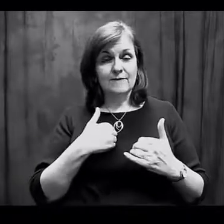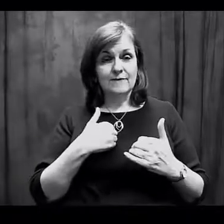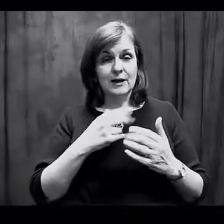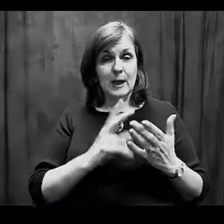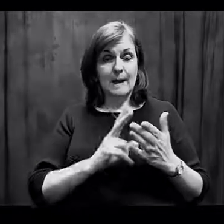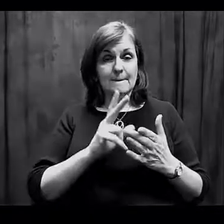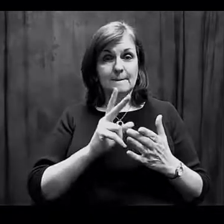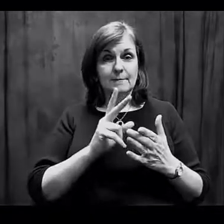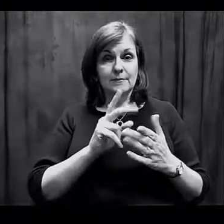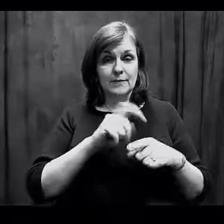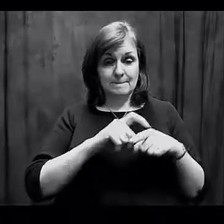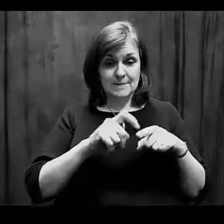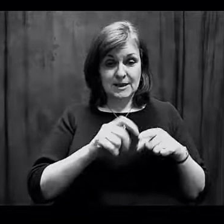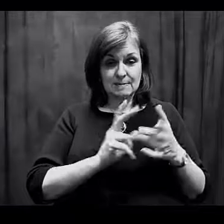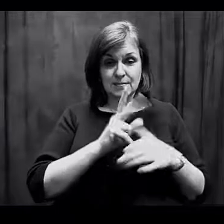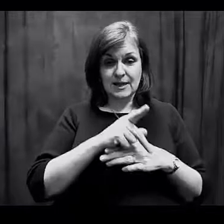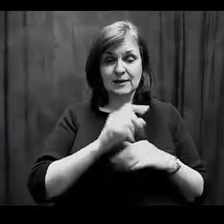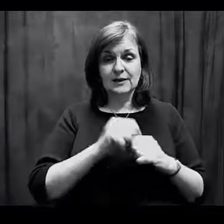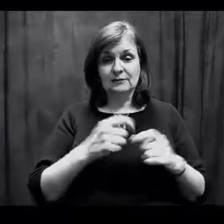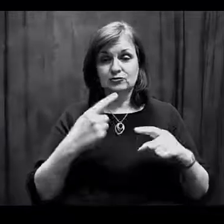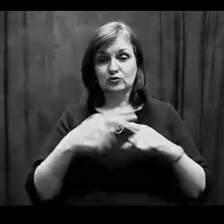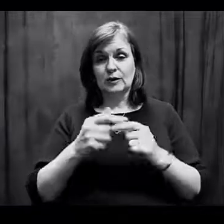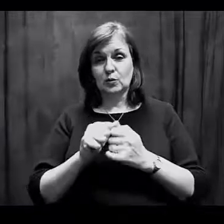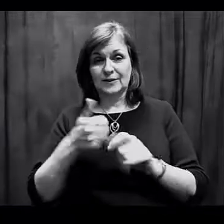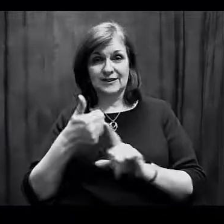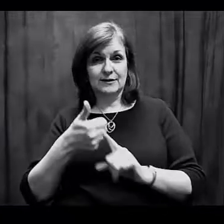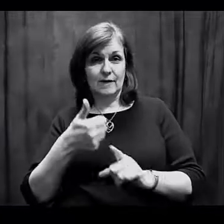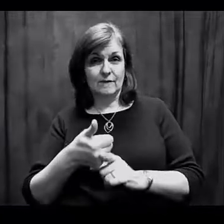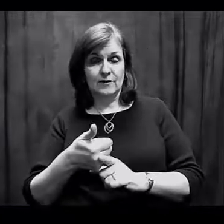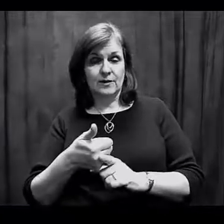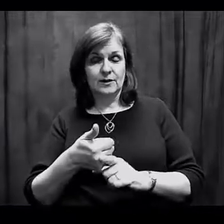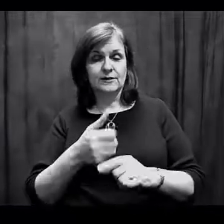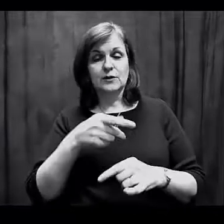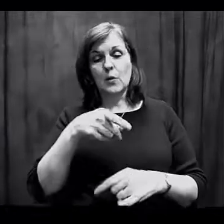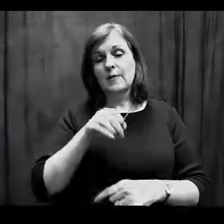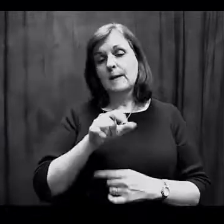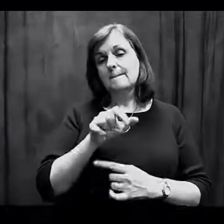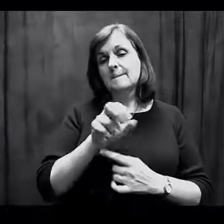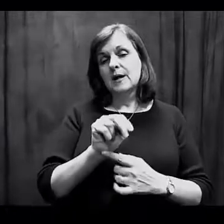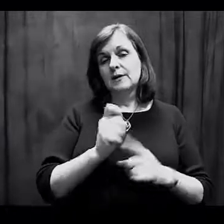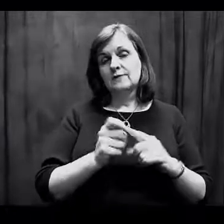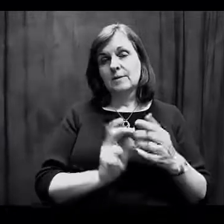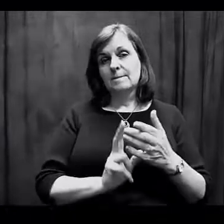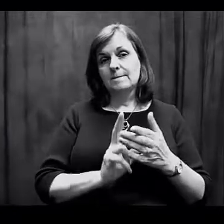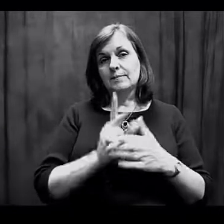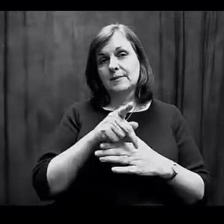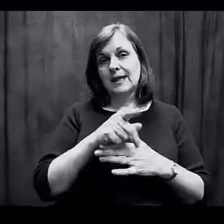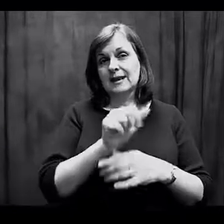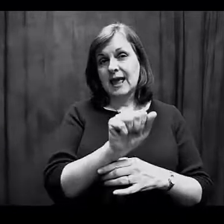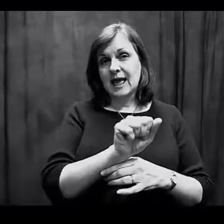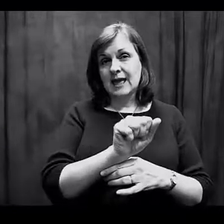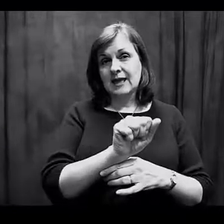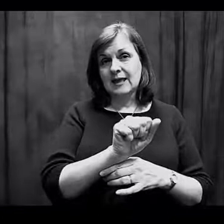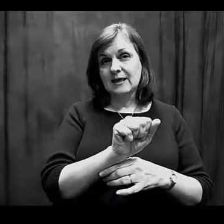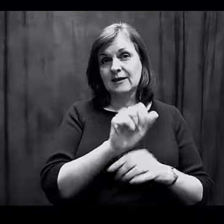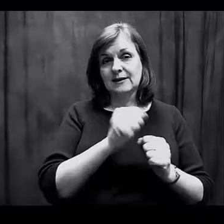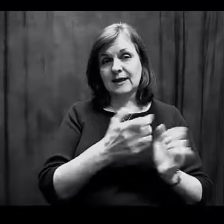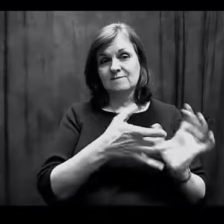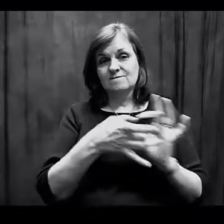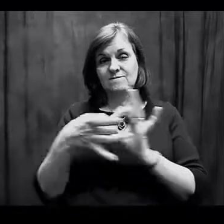means you can cross a pea to itself -- so you can use the pollen from from pea plant a